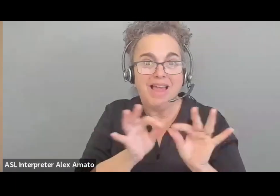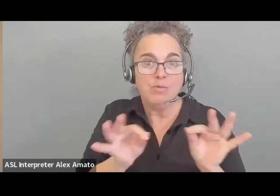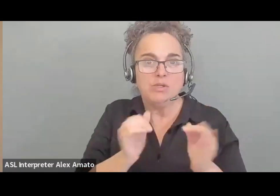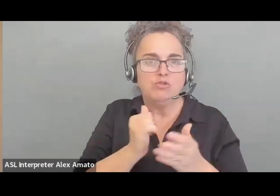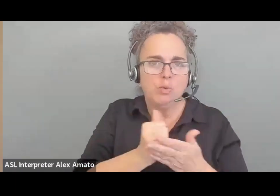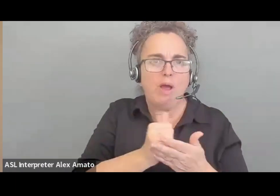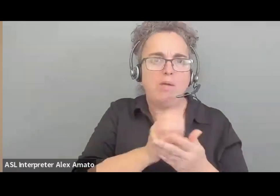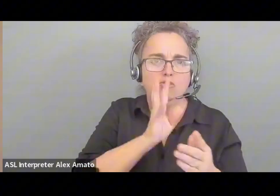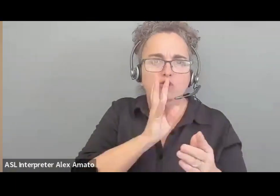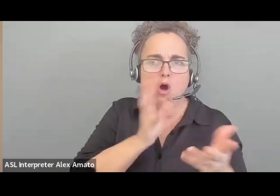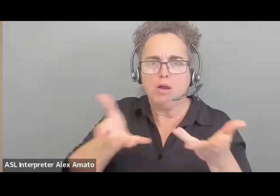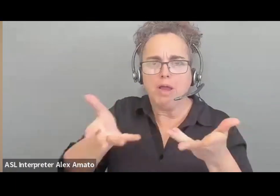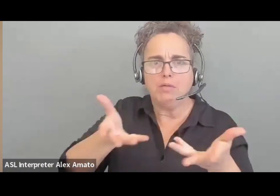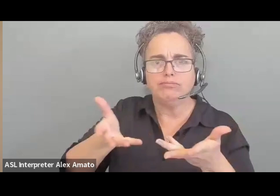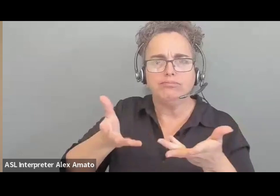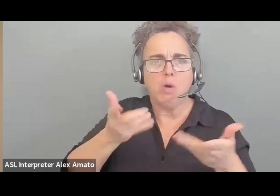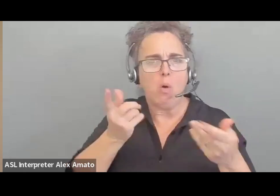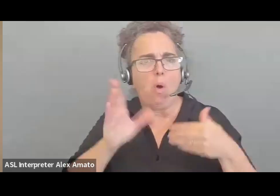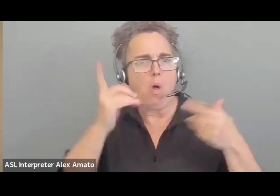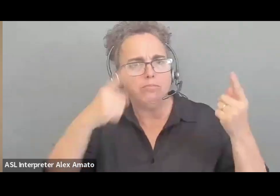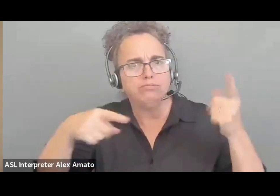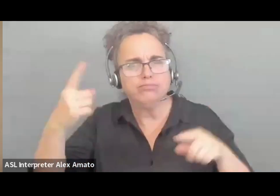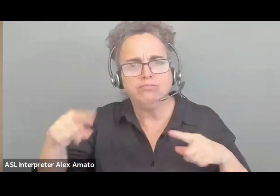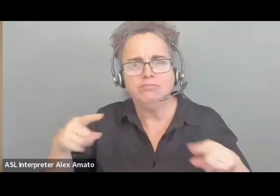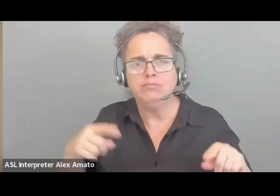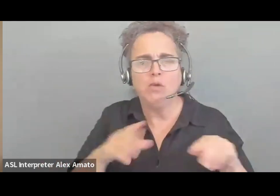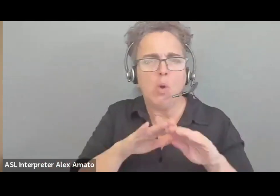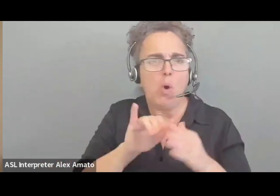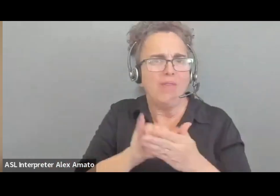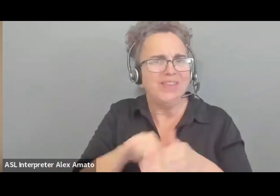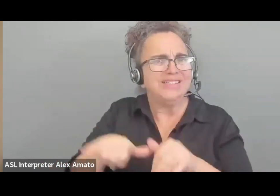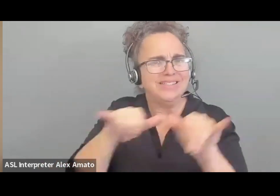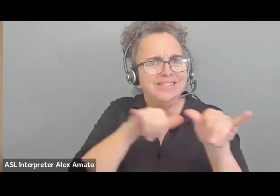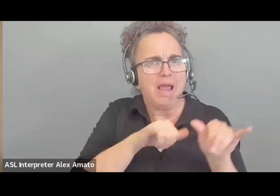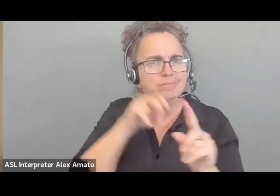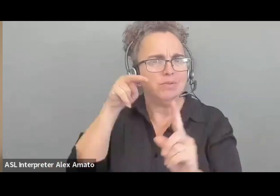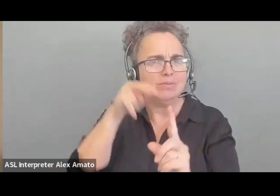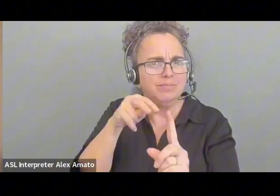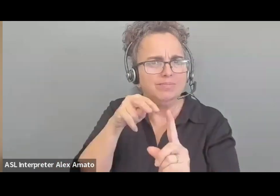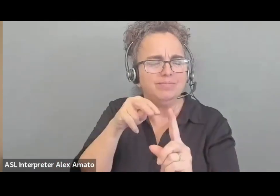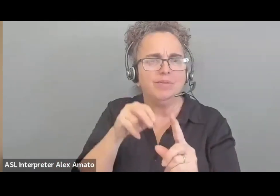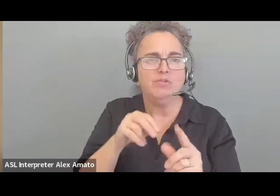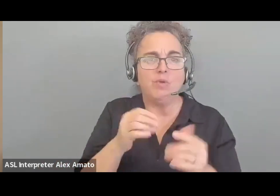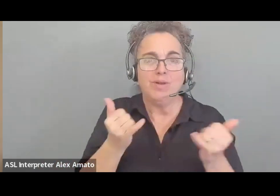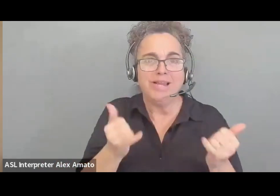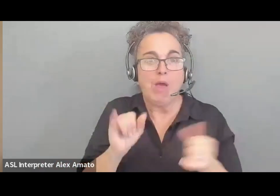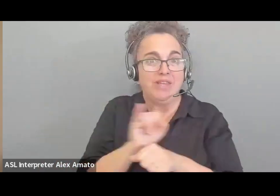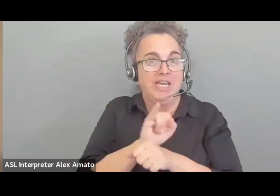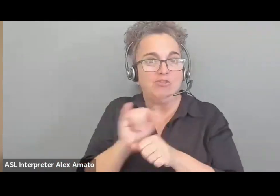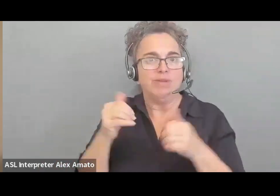In, in my, in my first answer, I, I specifically pinpointed that the industry now has the vocabulary